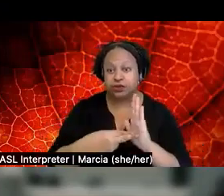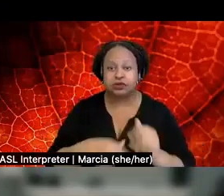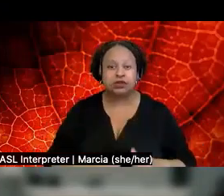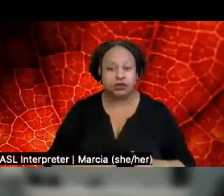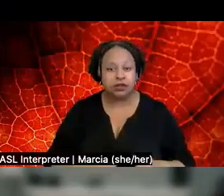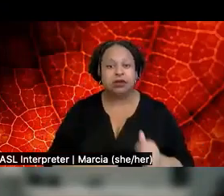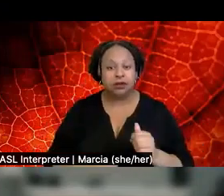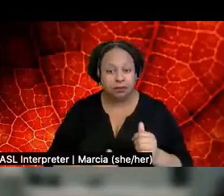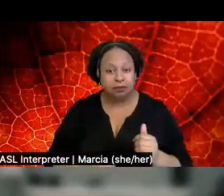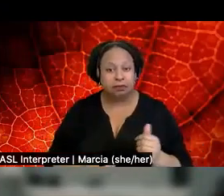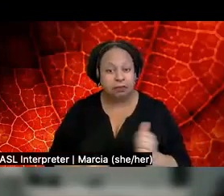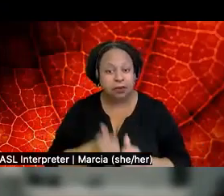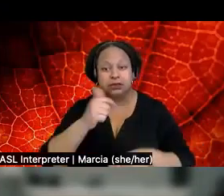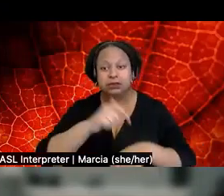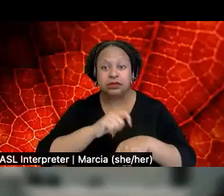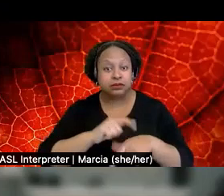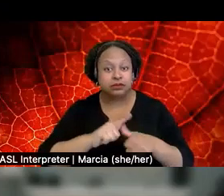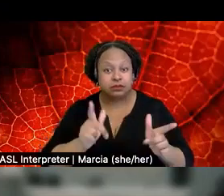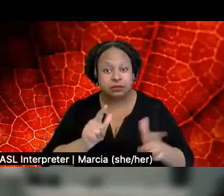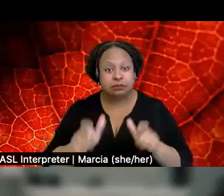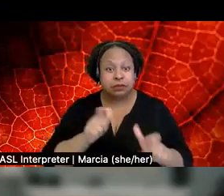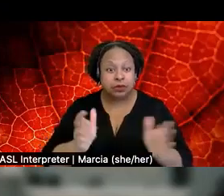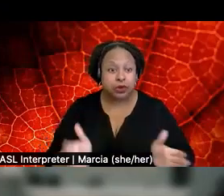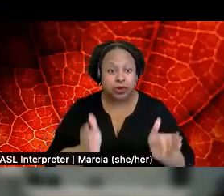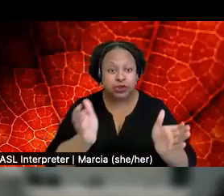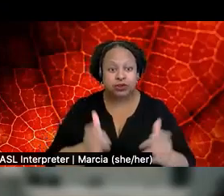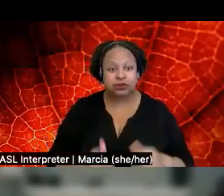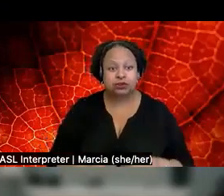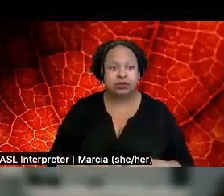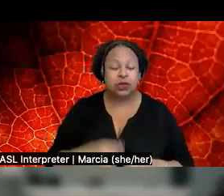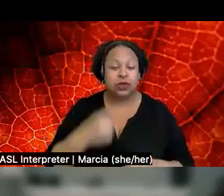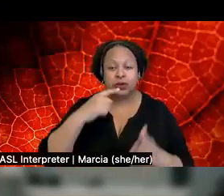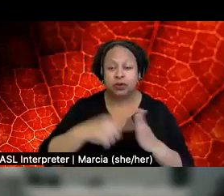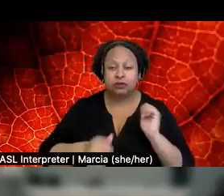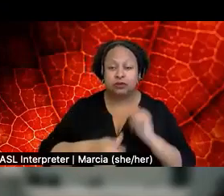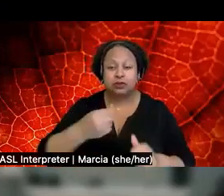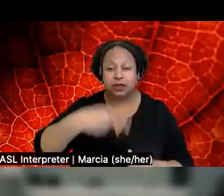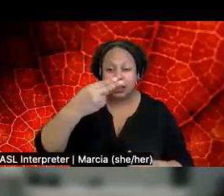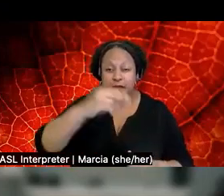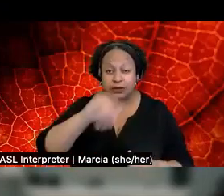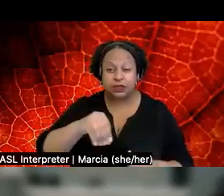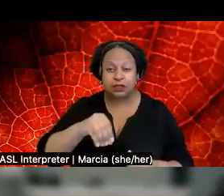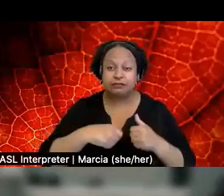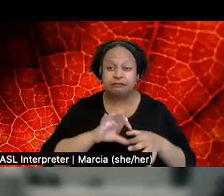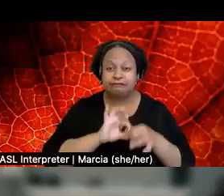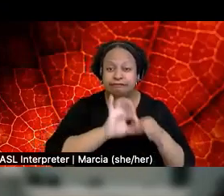By far the greatest reasons have to do with mental health related issues.